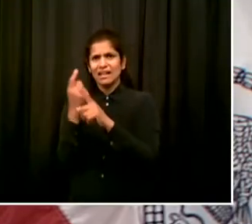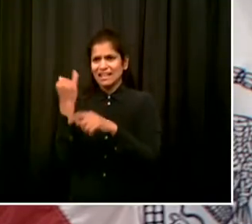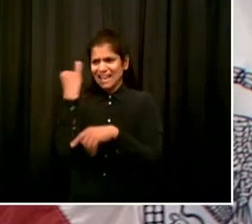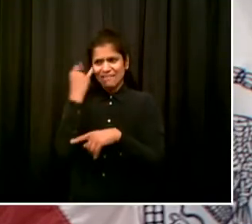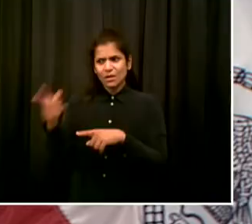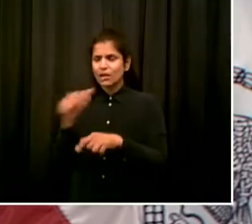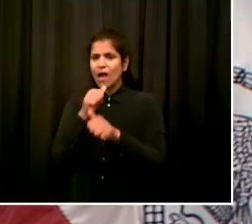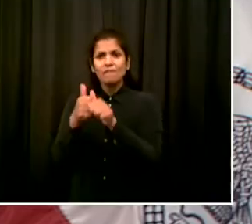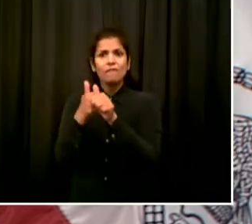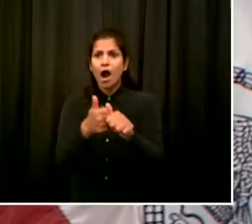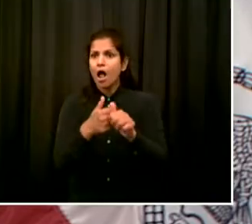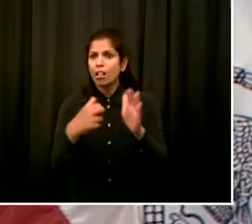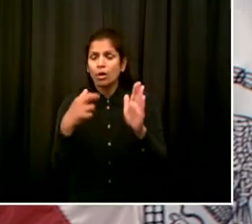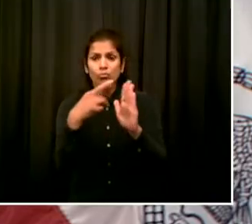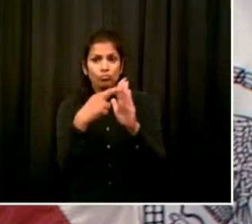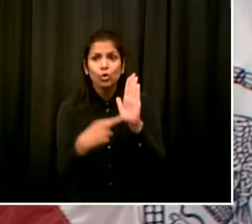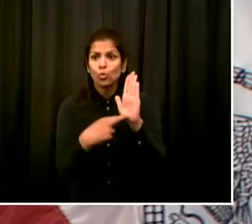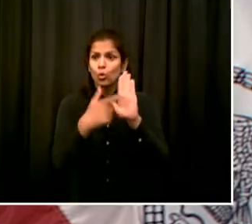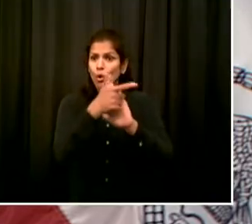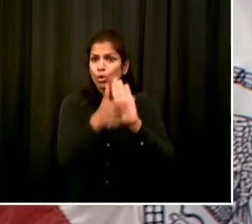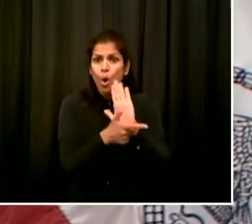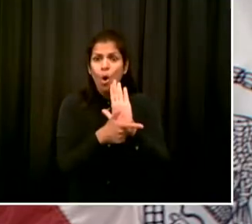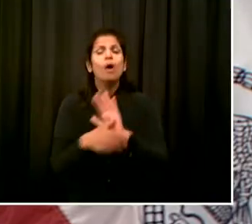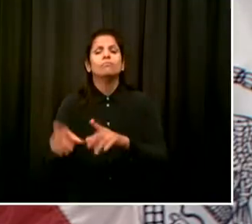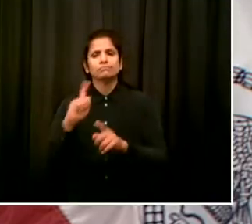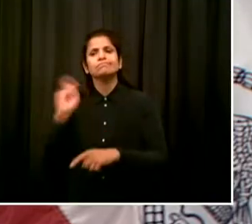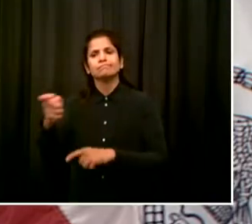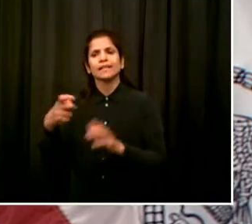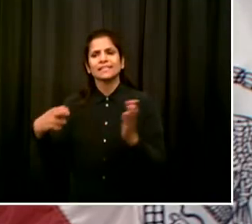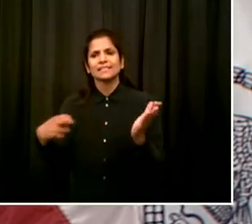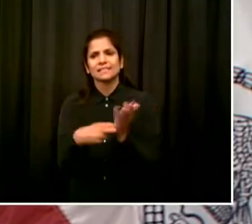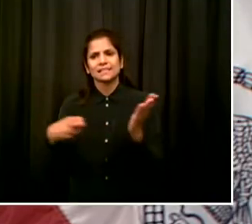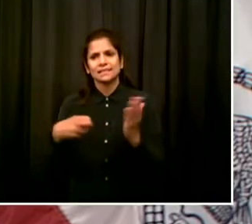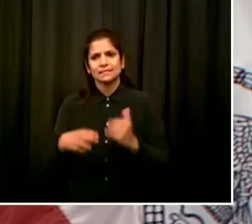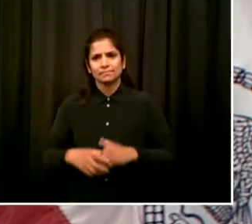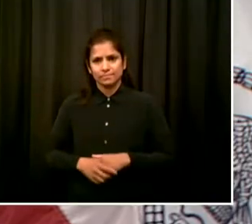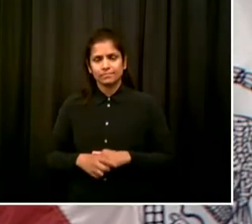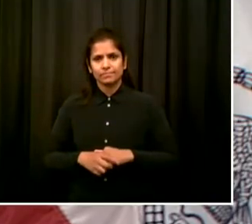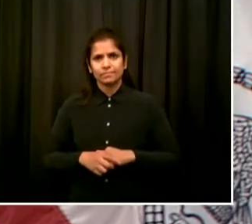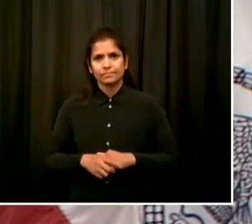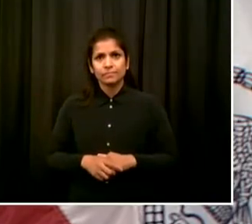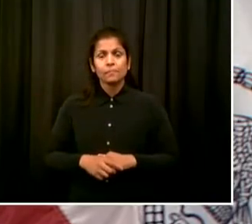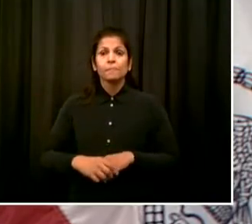ONLY WHERE IT IS APPROPRIATE AND ENSURE THAT THERE ARE CONEQSUNCEE. S